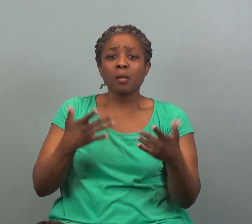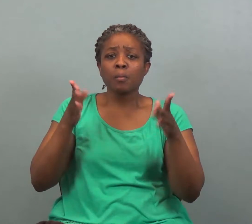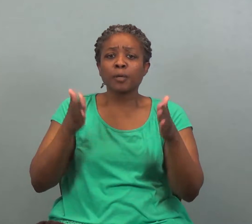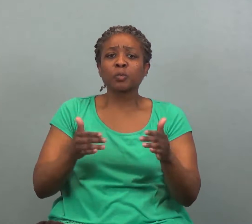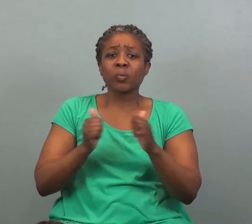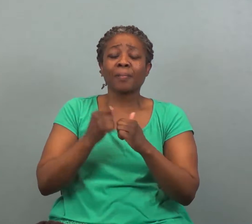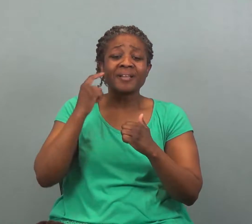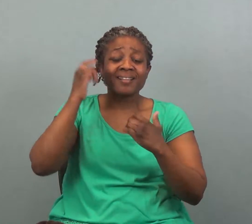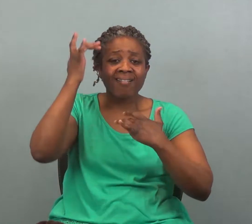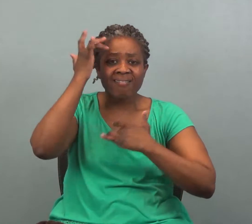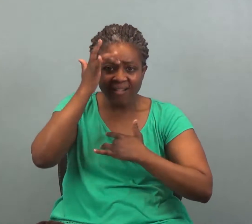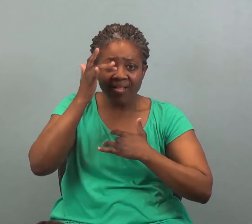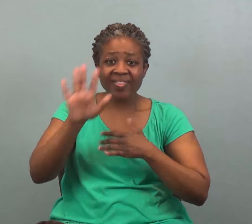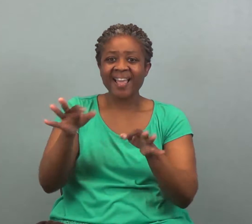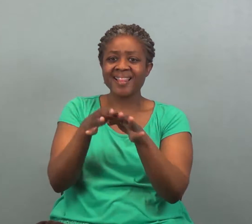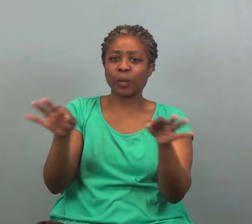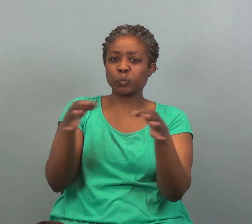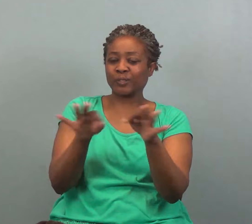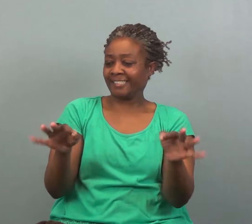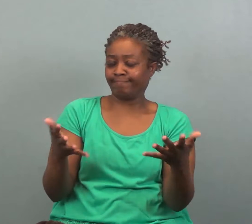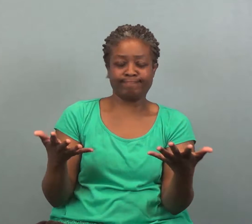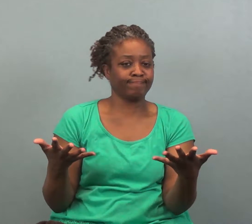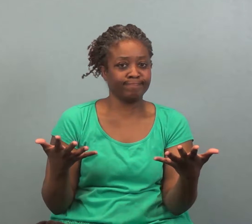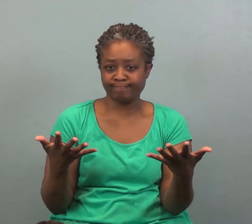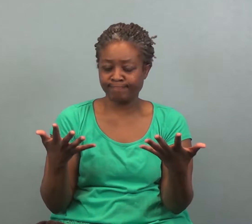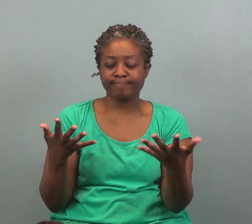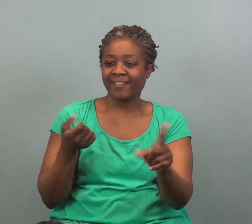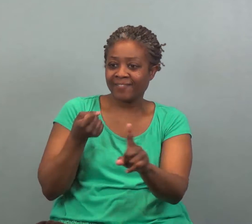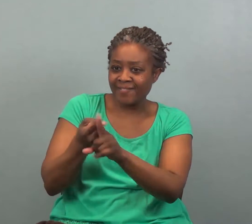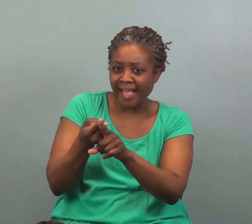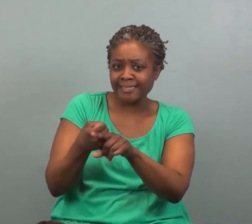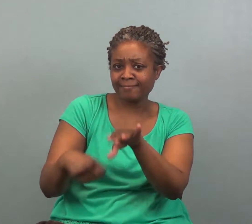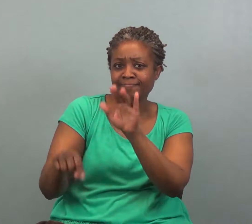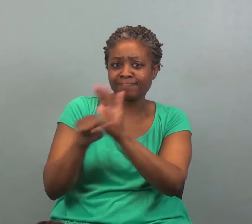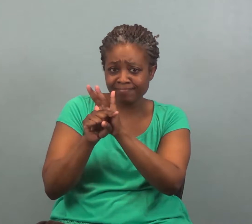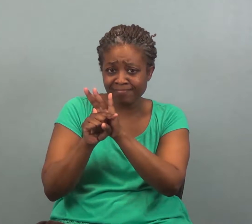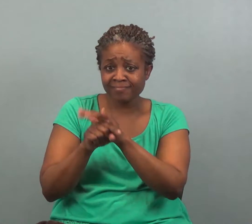Typically for someone who has mental illness, their language is negatively affected.